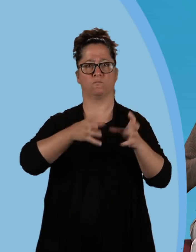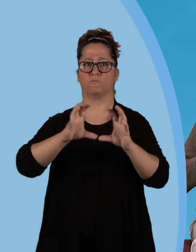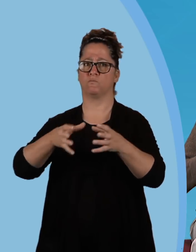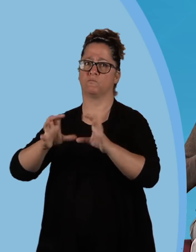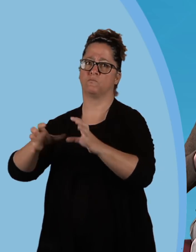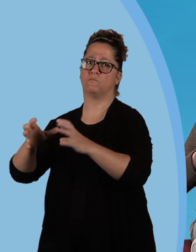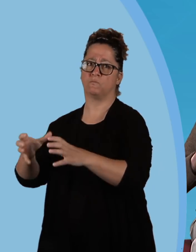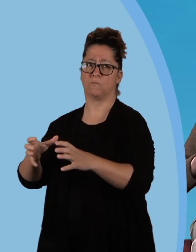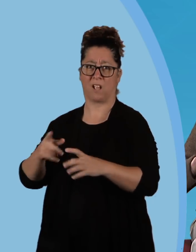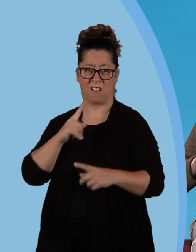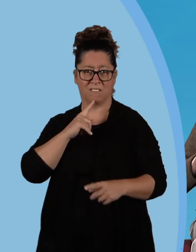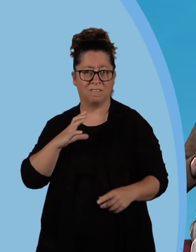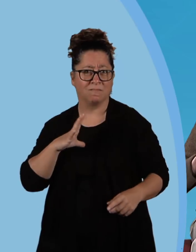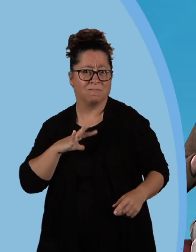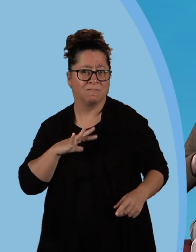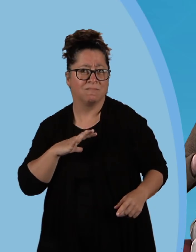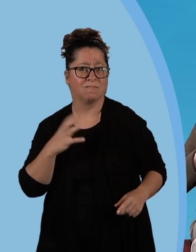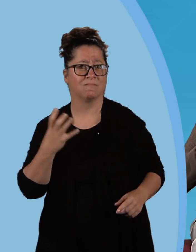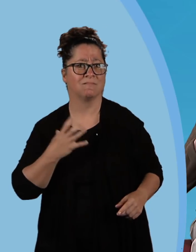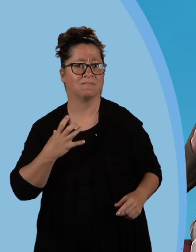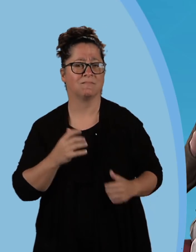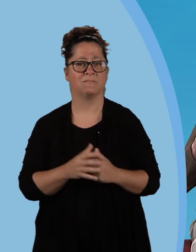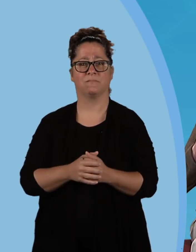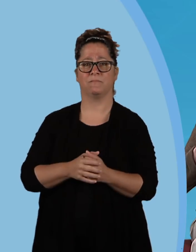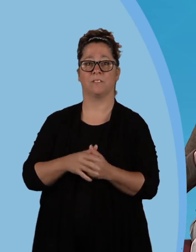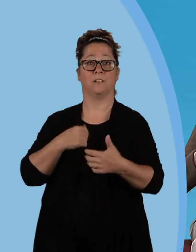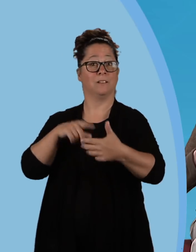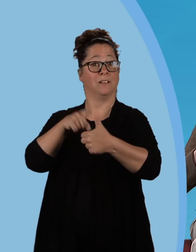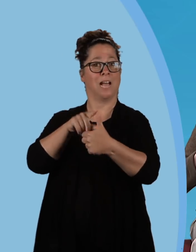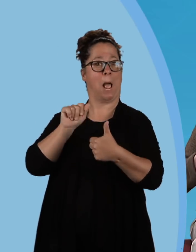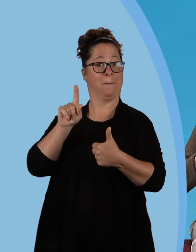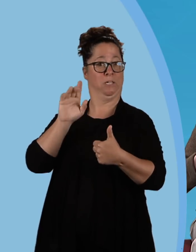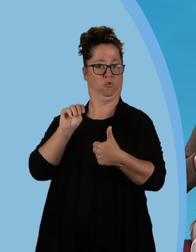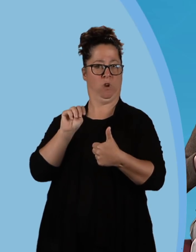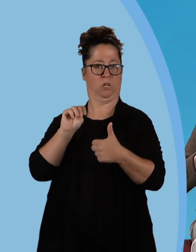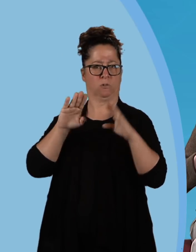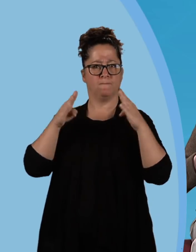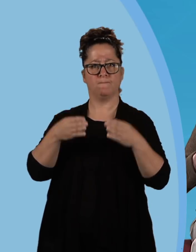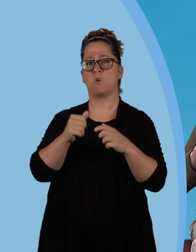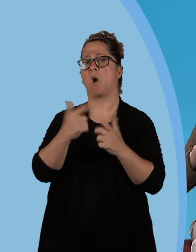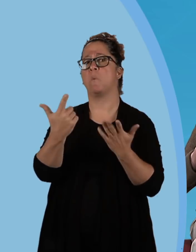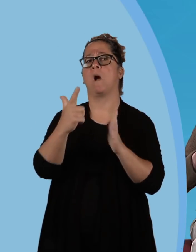and they really are very good. We have a tip sheet on what administrators should know in terms